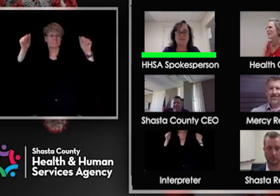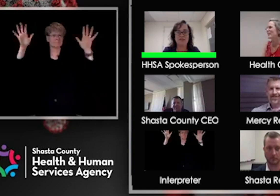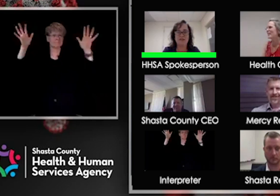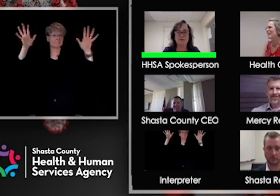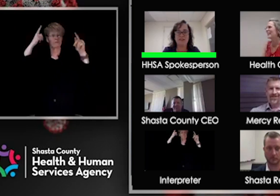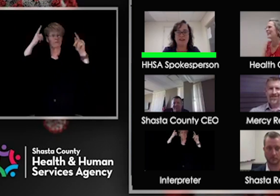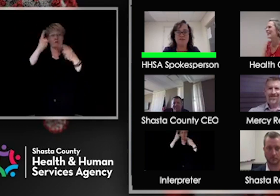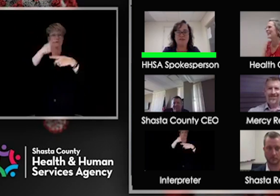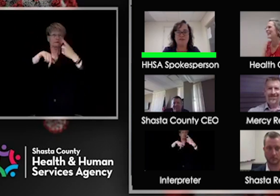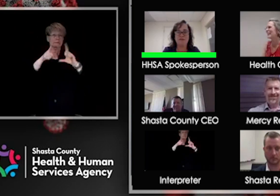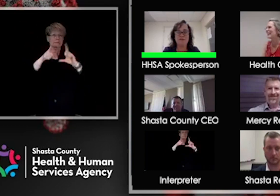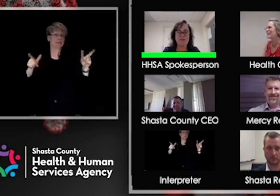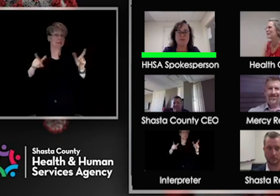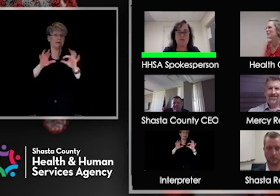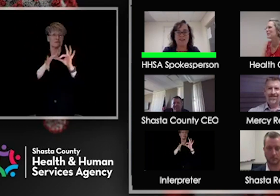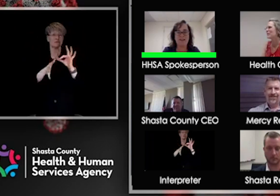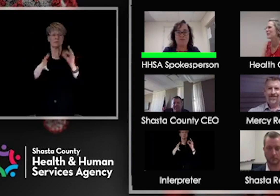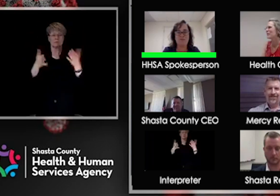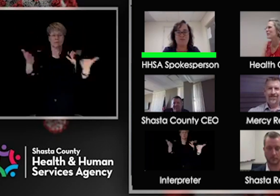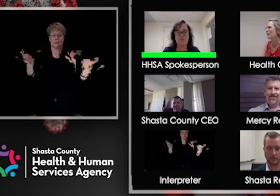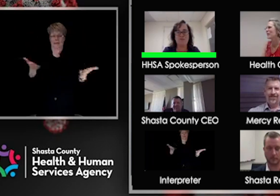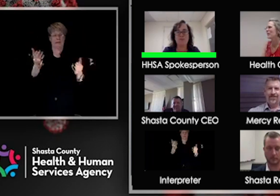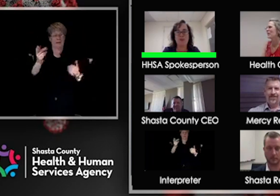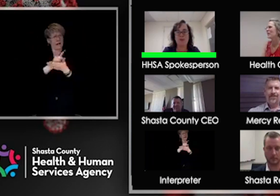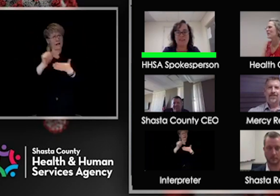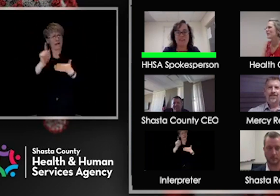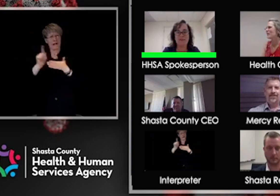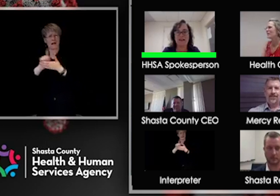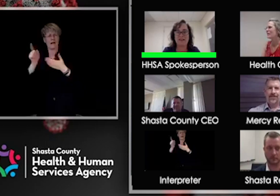us every single week. They have been from the very beginning. Even when we were in person,